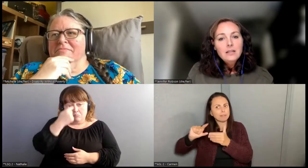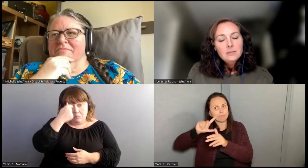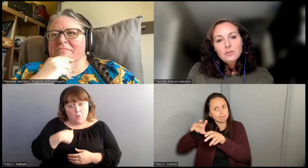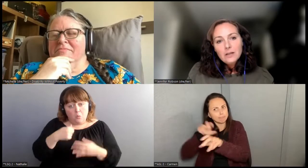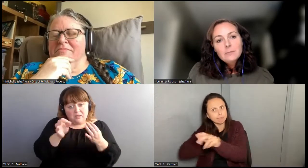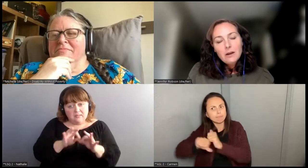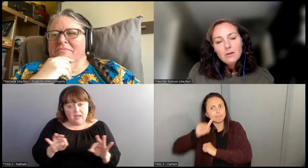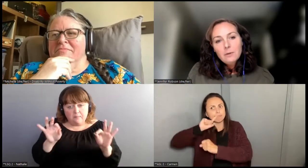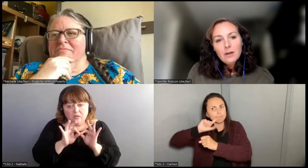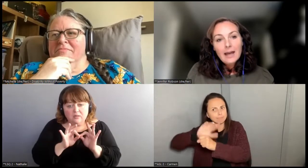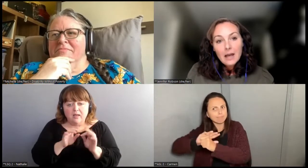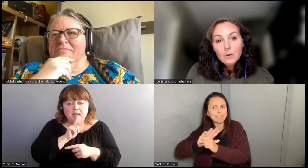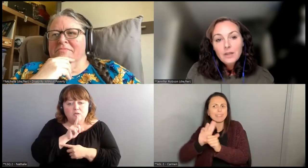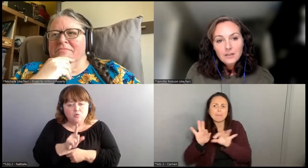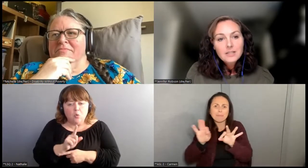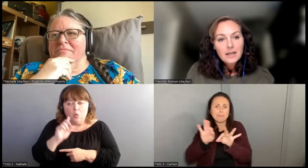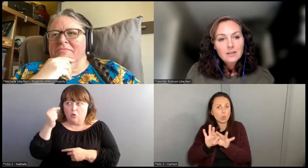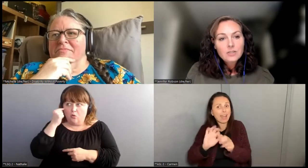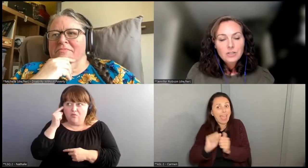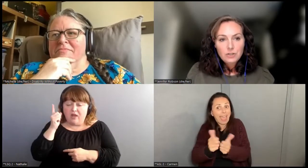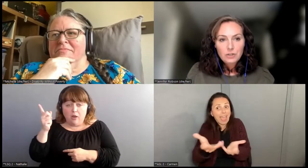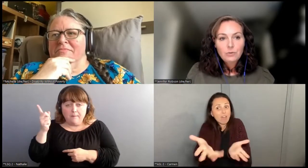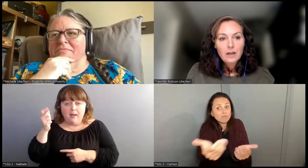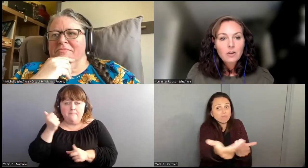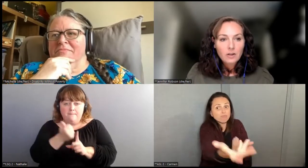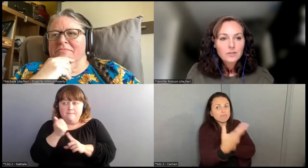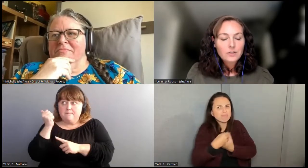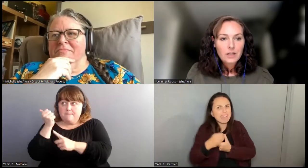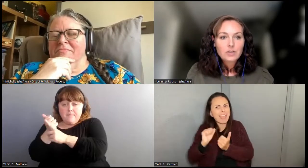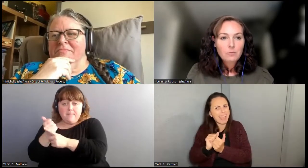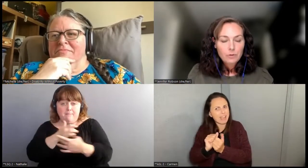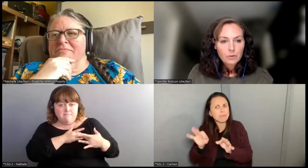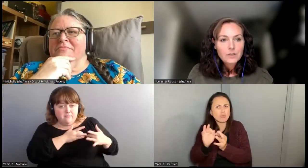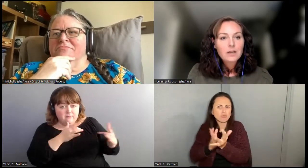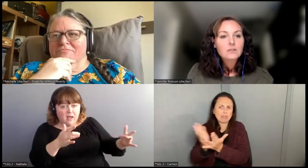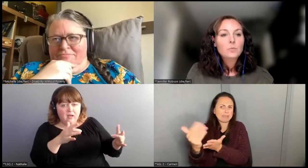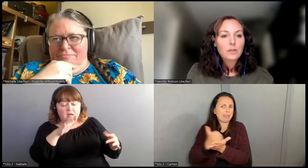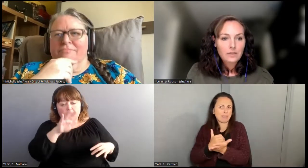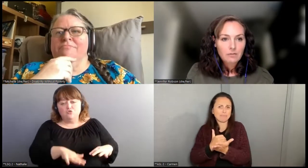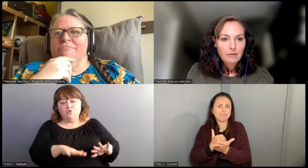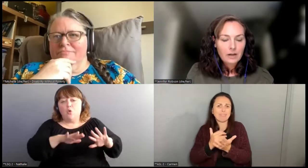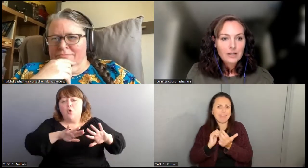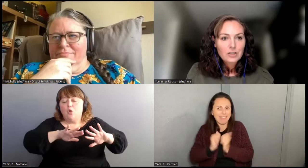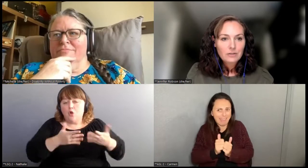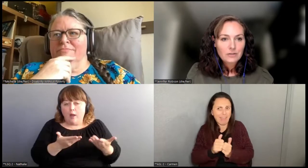TO BE TRANS-PAINT ABOUT HOW THEY INTEND TO DO THE CONSULTATION PROCESS WITHIN THE REGULATIONS,